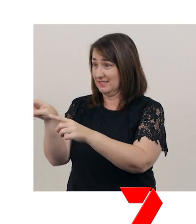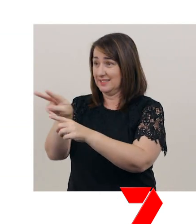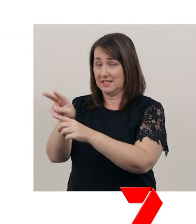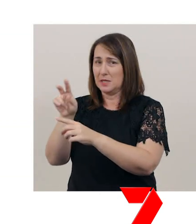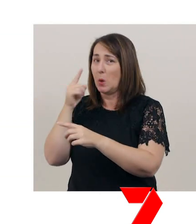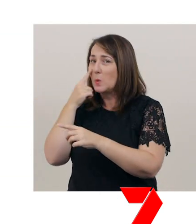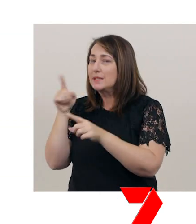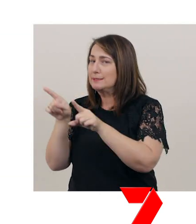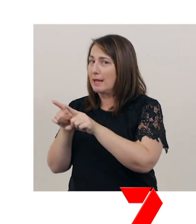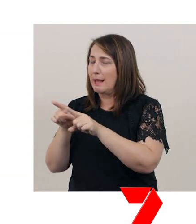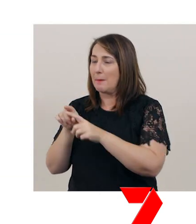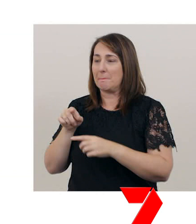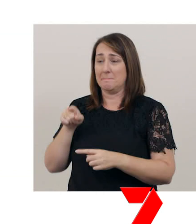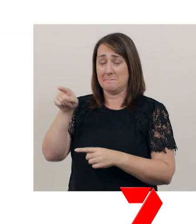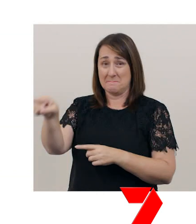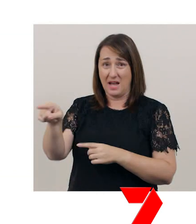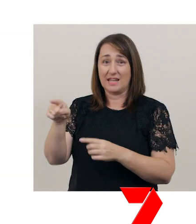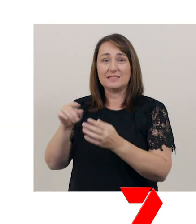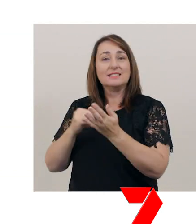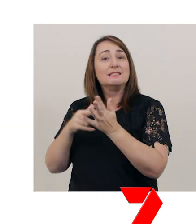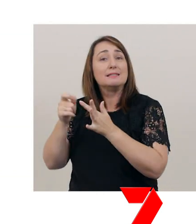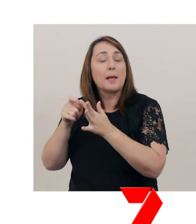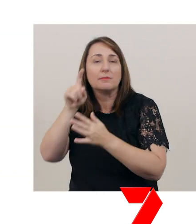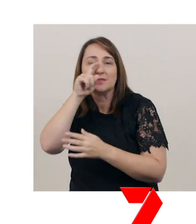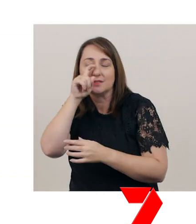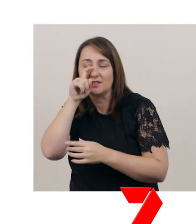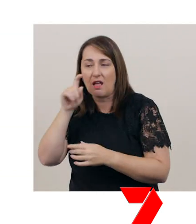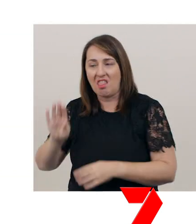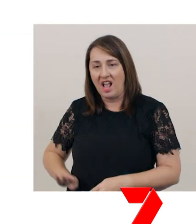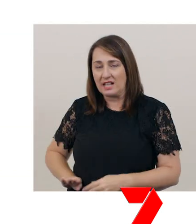She was lazier and even more cruel. Neither one liked Ye Xian,